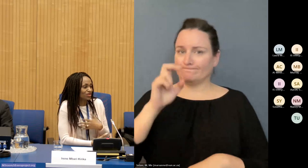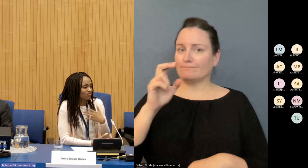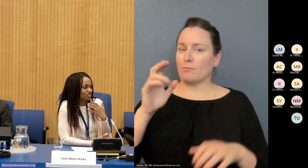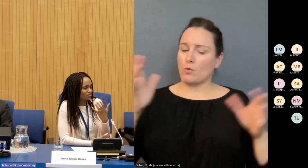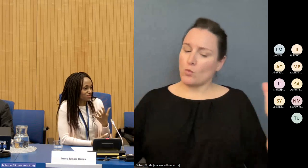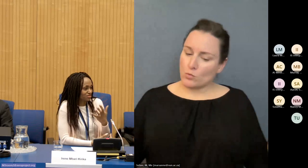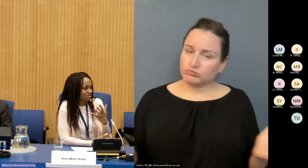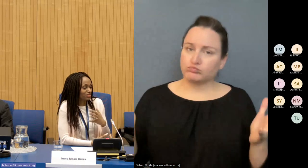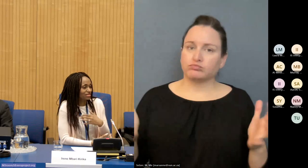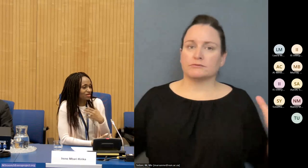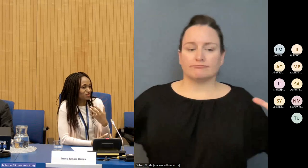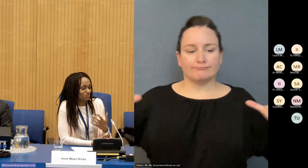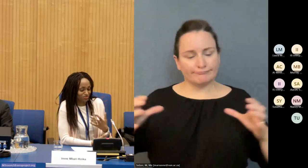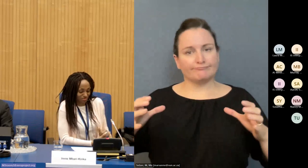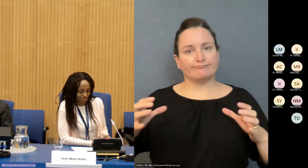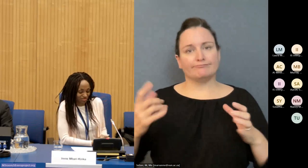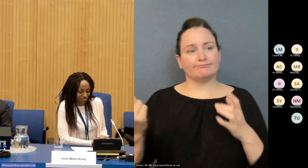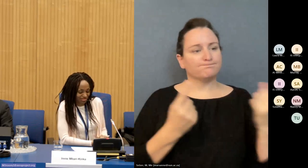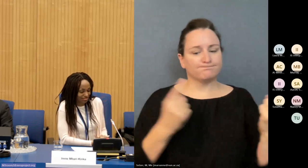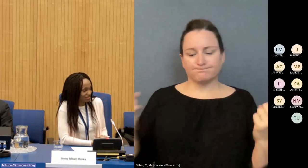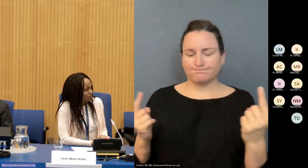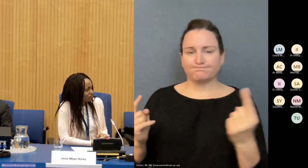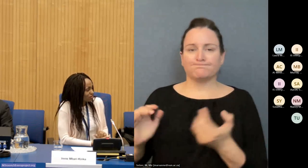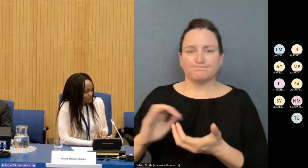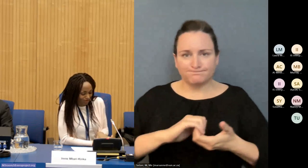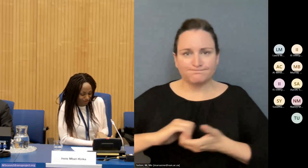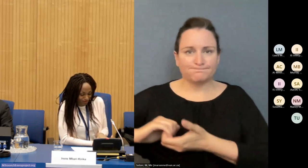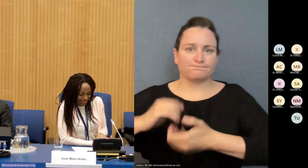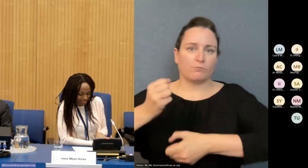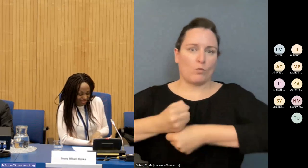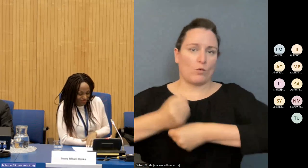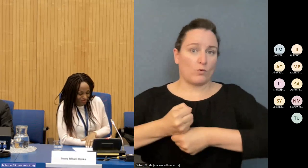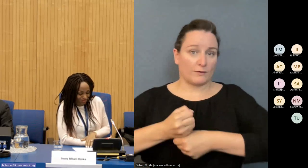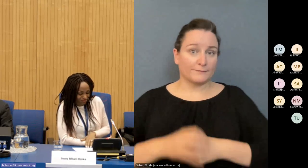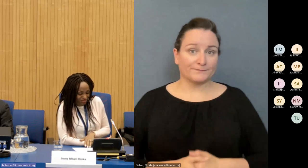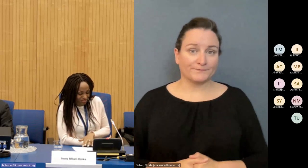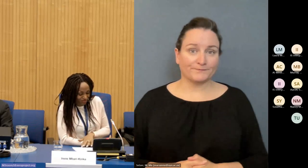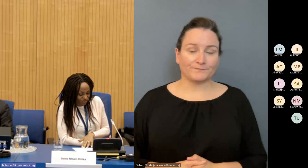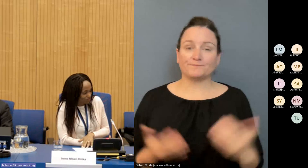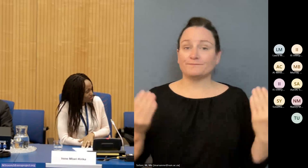we have diversity when it comes to disabilities. I will go ahead and handover to Marvella to tell